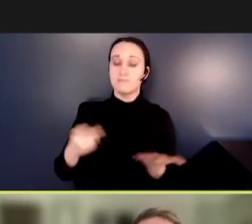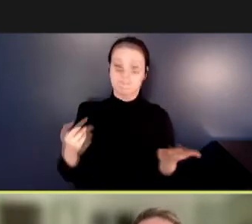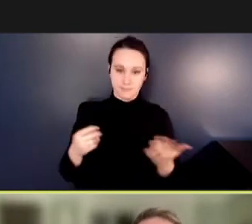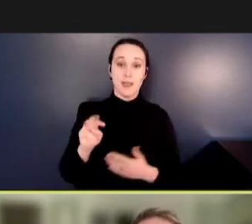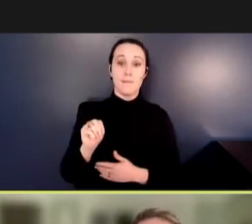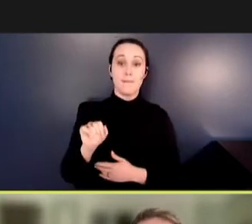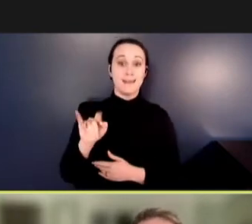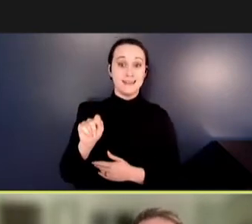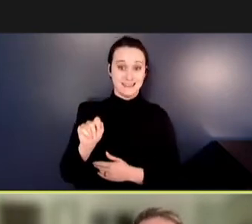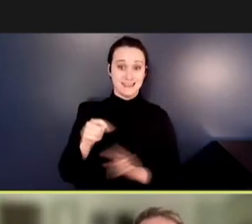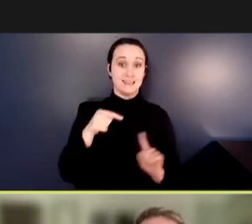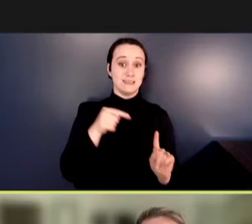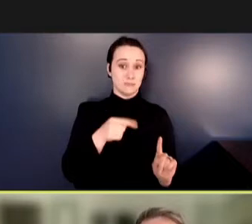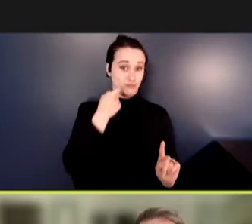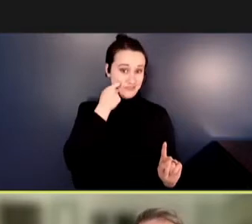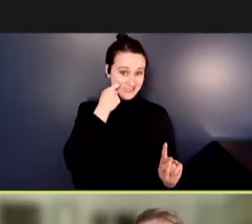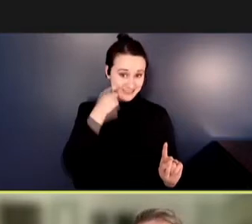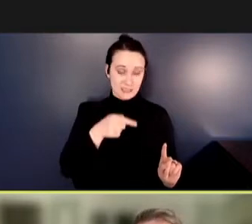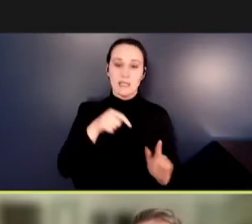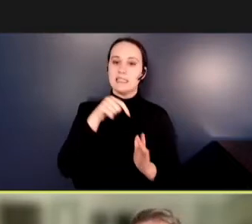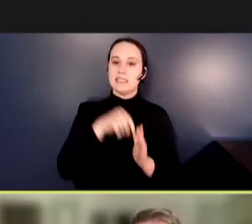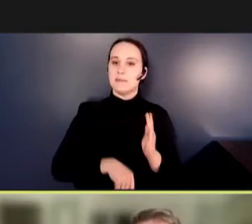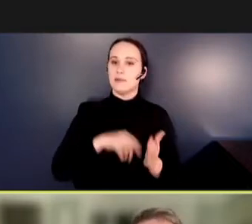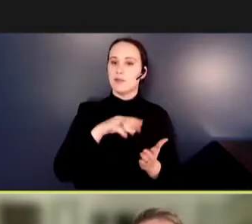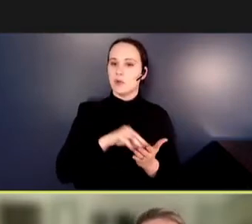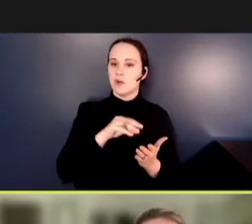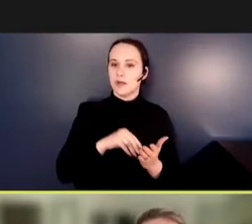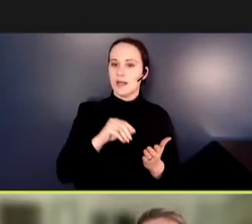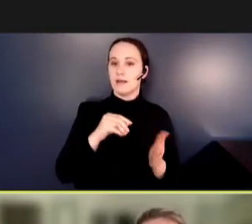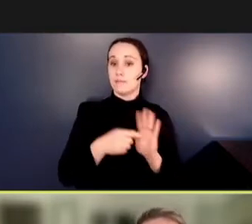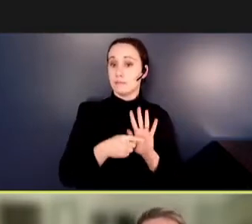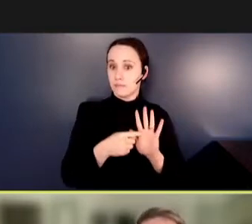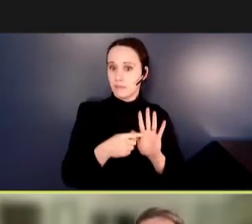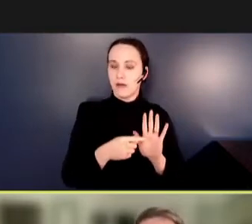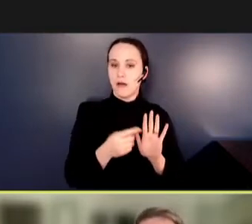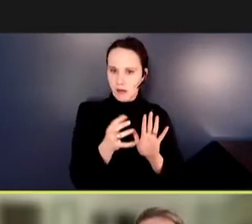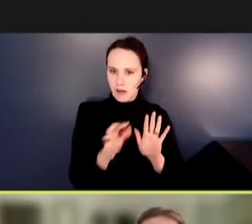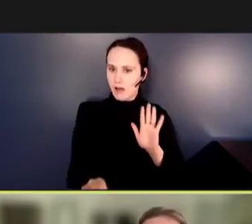a deep learning algorithm identified the first new class of antibiotics in a generation,